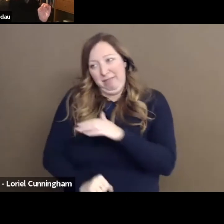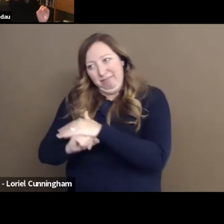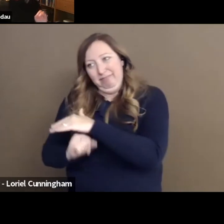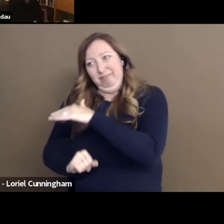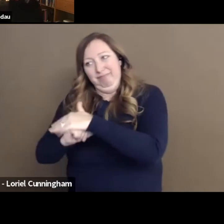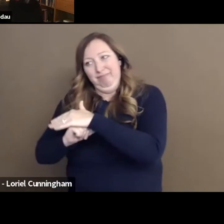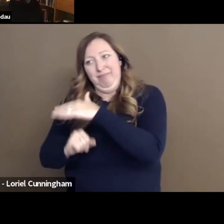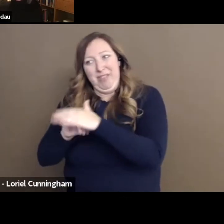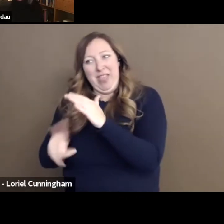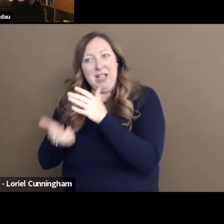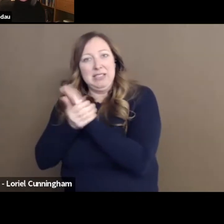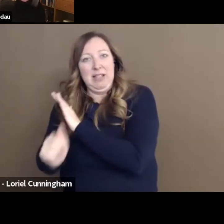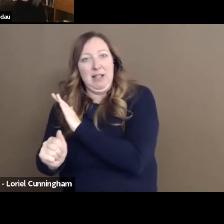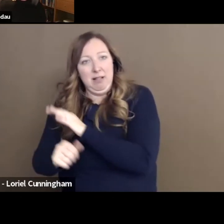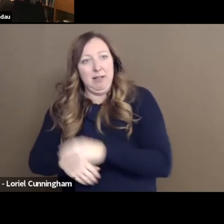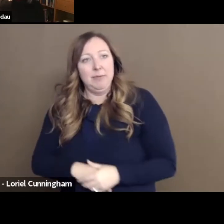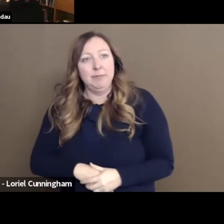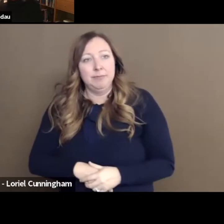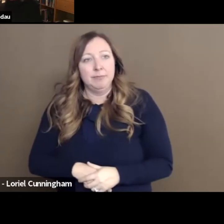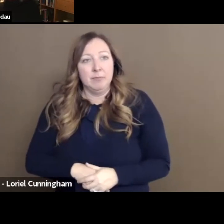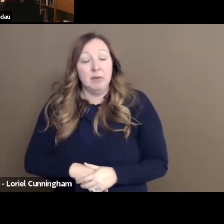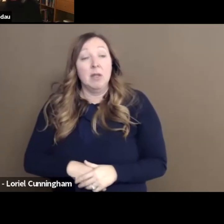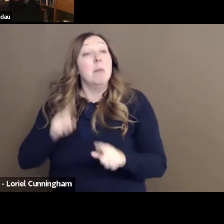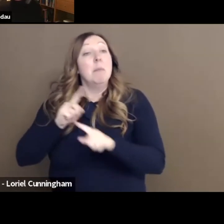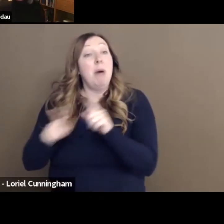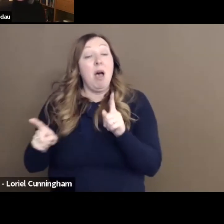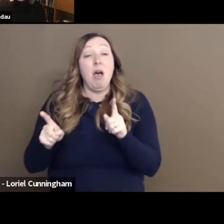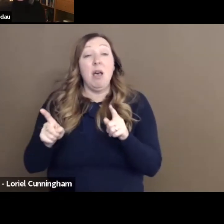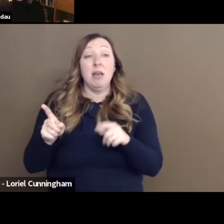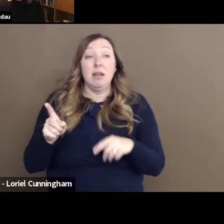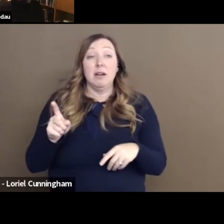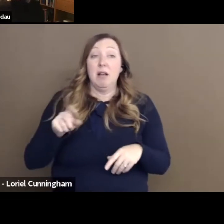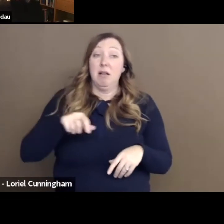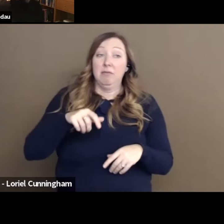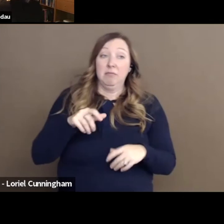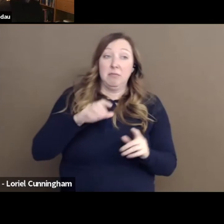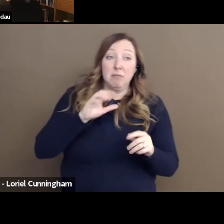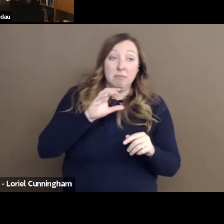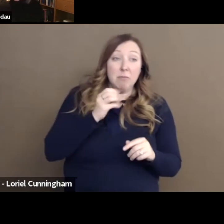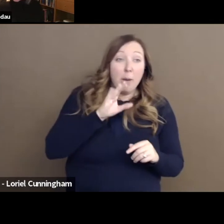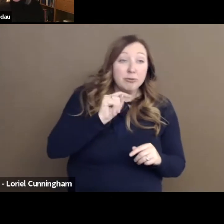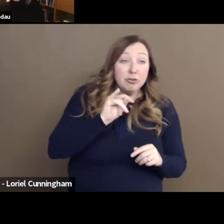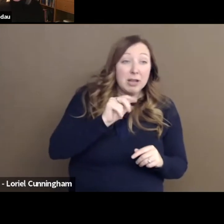object recognition biological motion language intuitive psychology are all